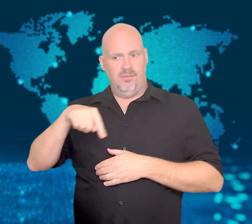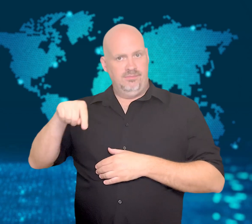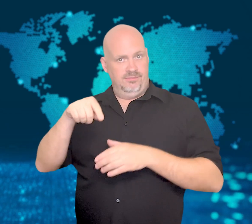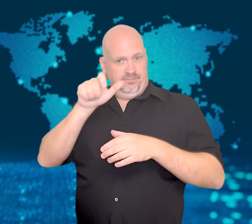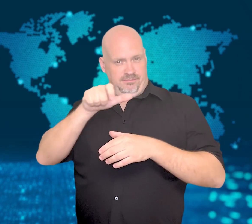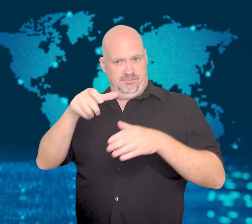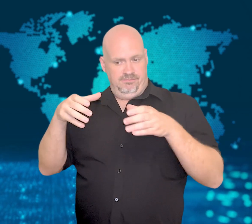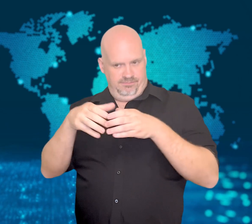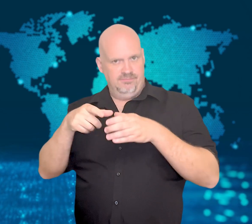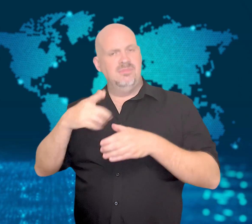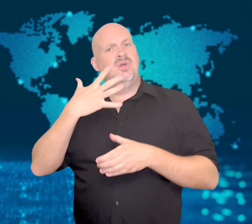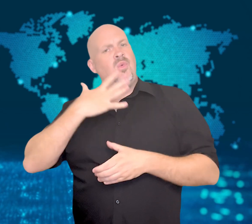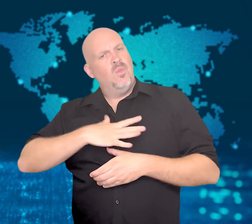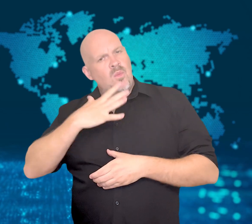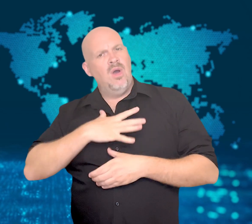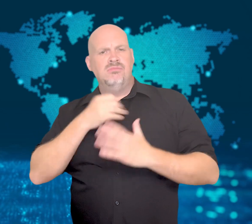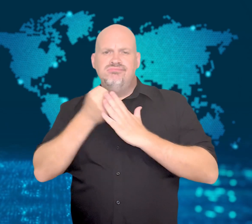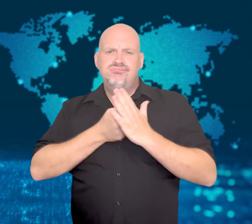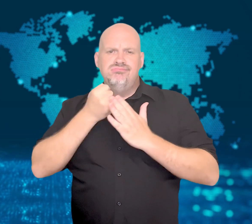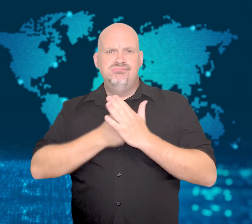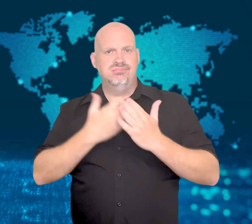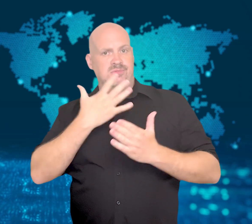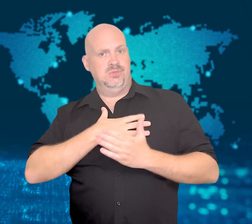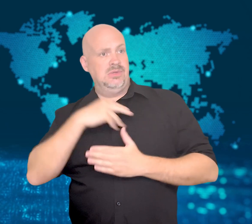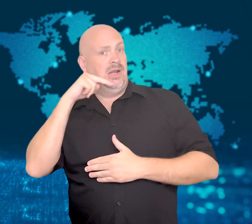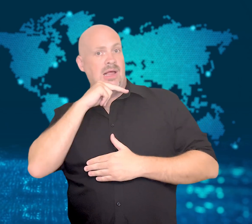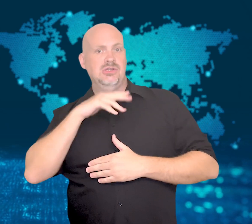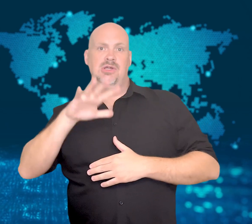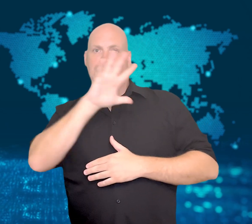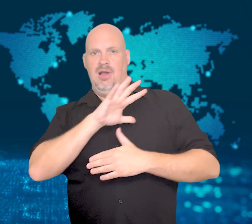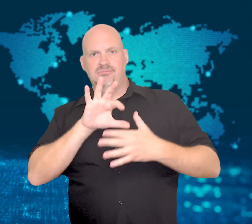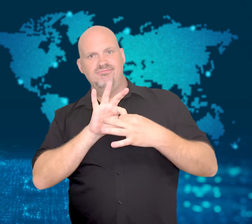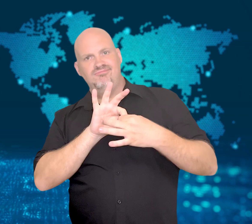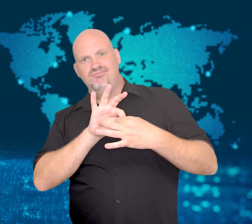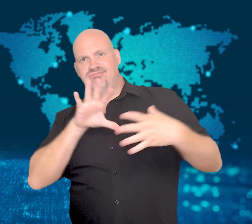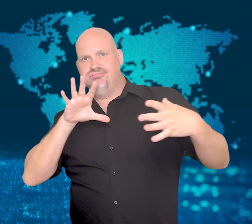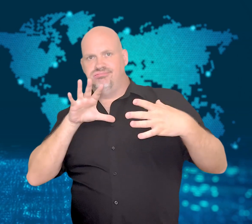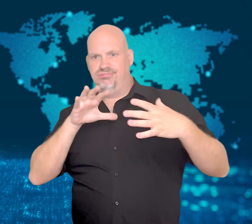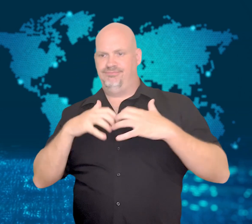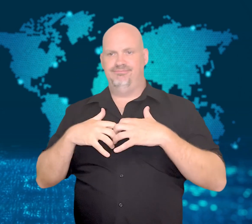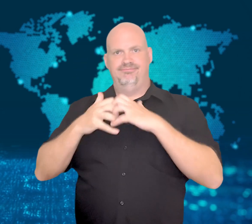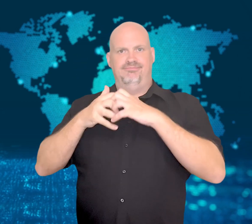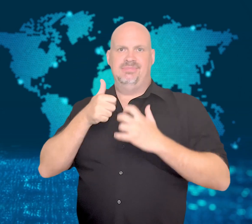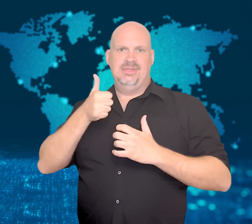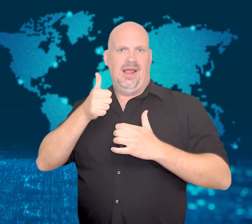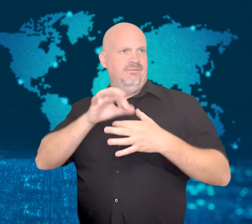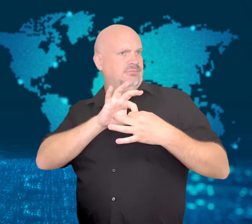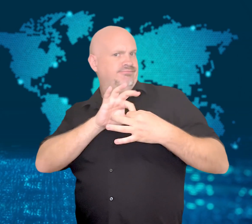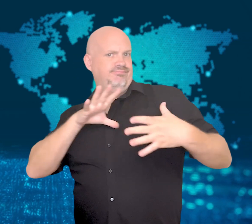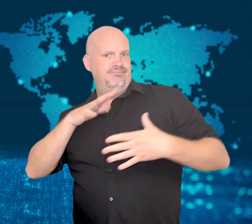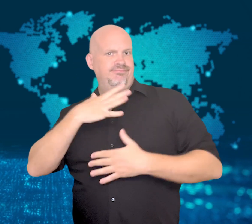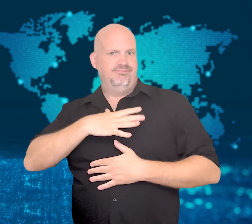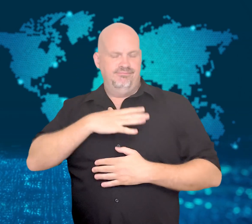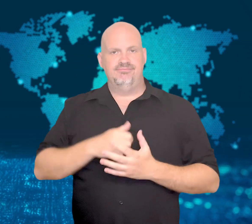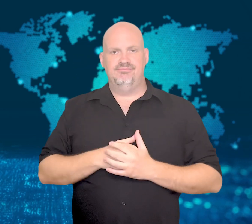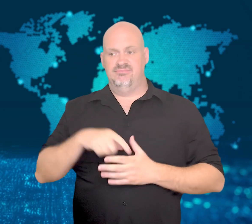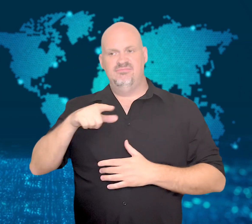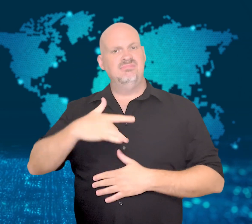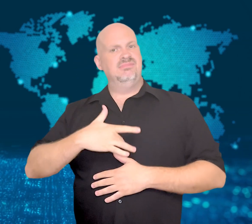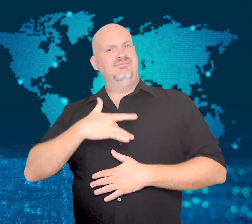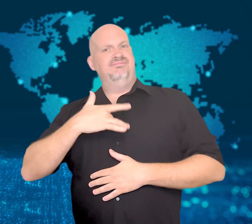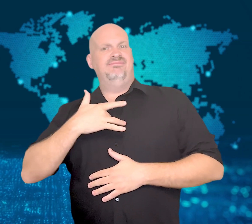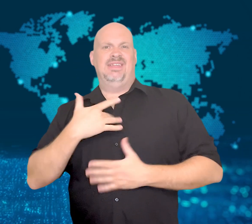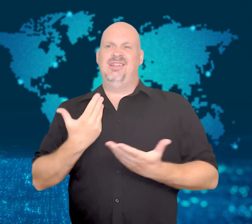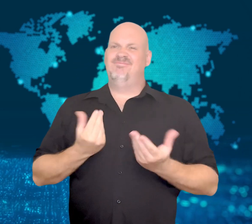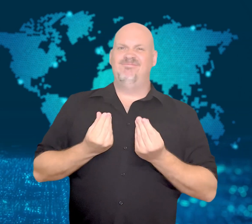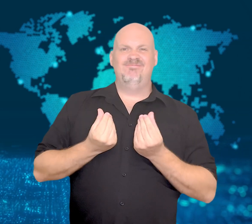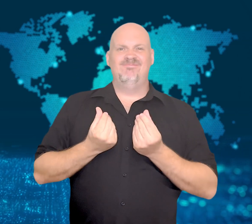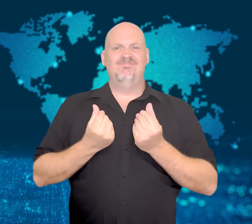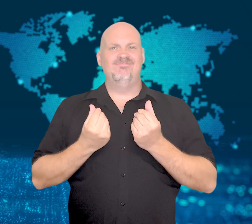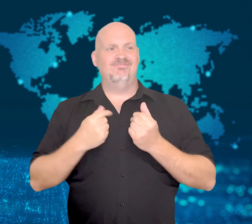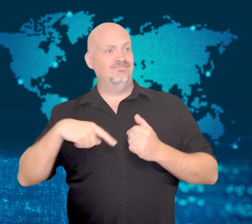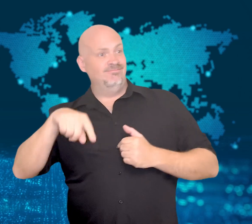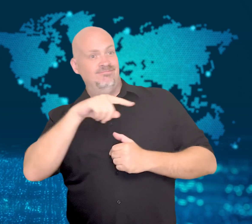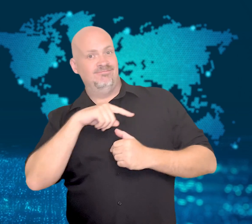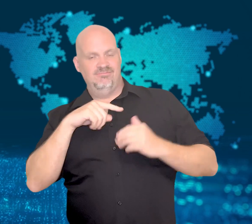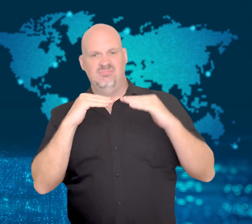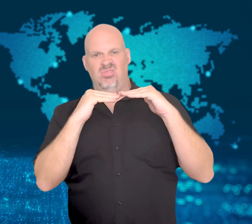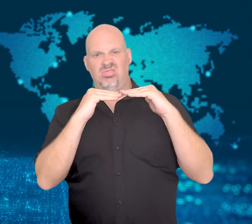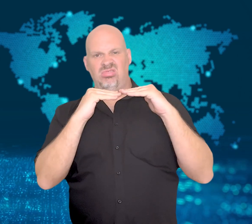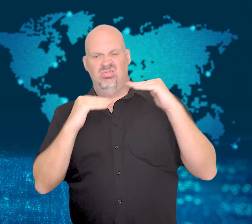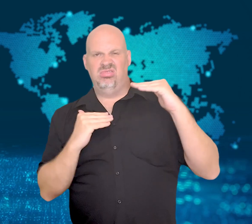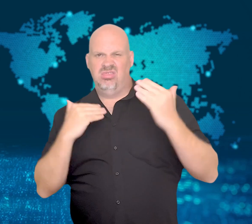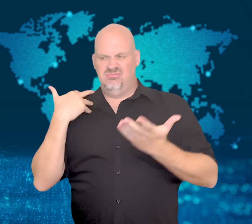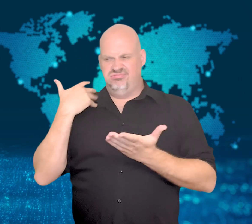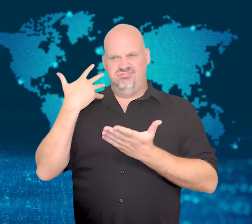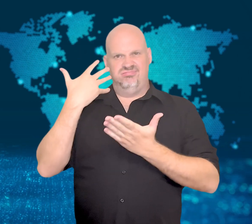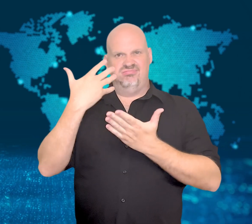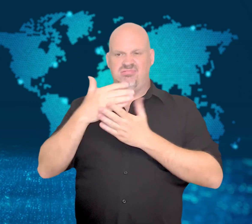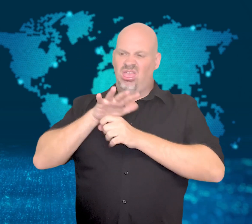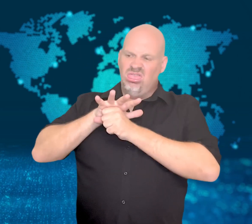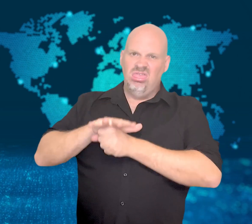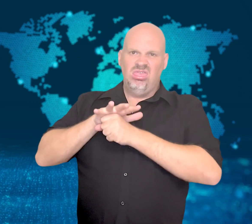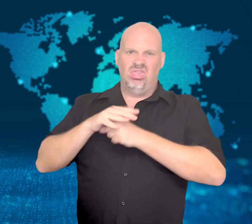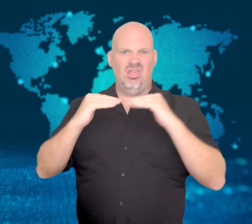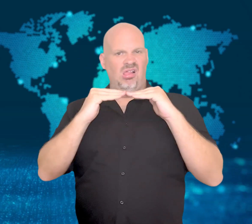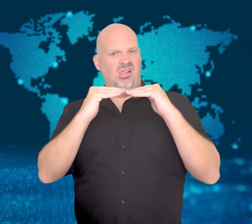The state is the homeland of the Igbo ethnic group, where groups are pushing to secede from the country.